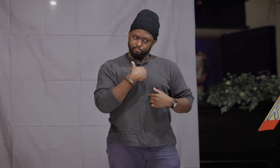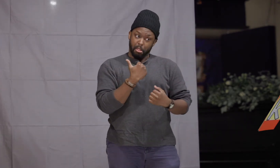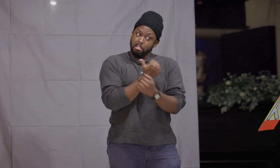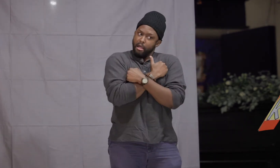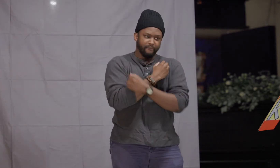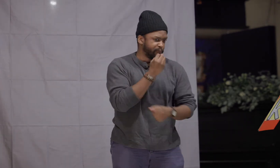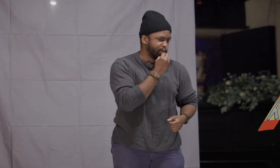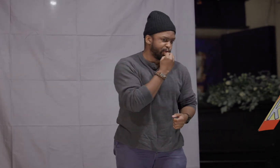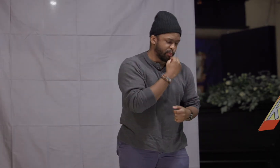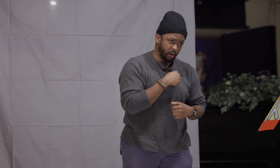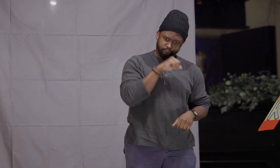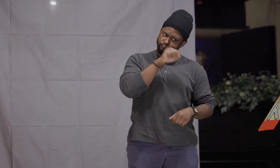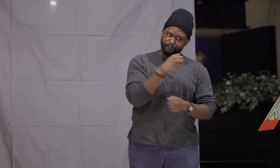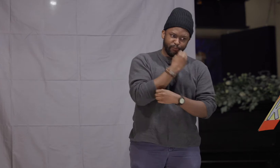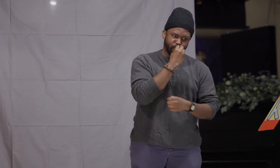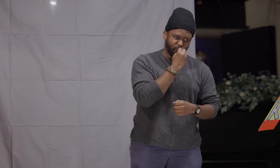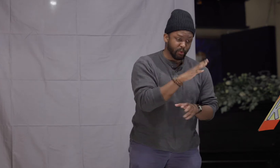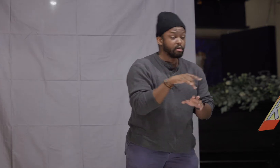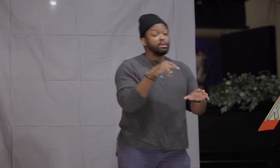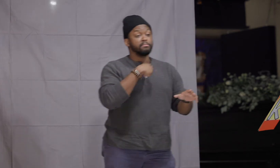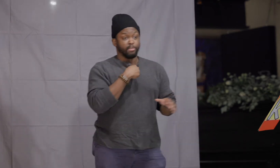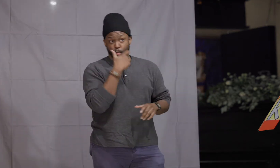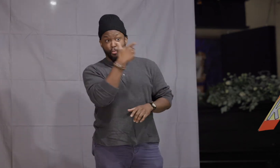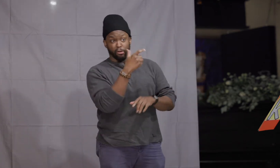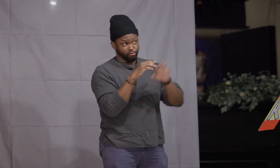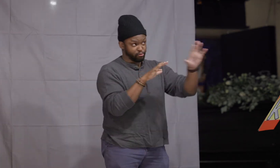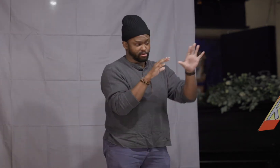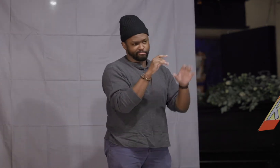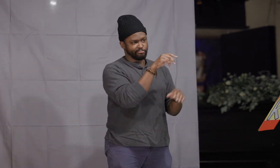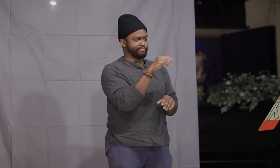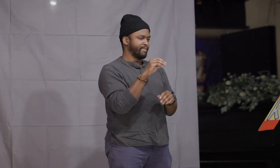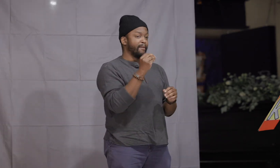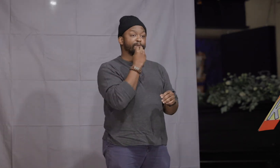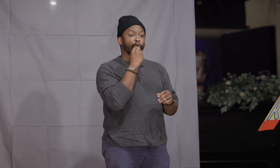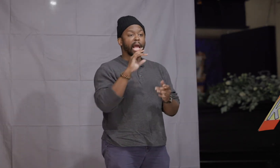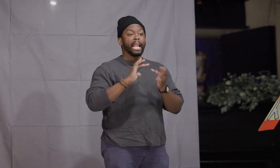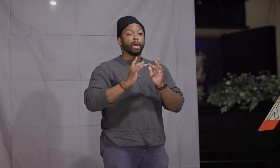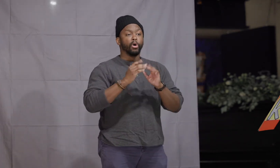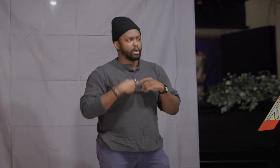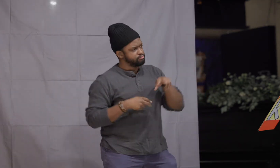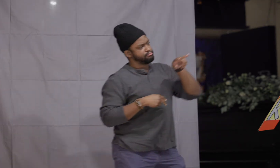I love food so much. I watch the Food Network on TV.